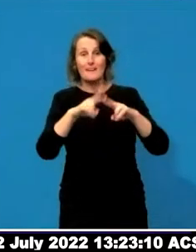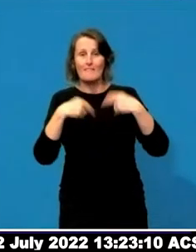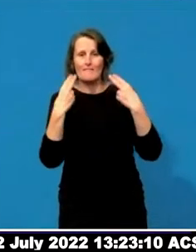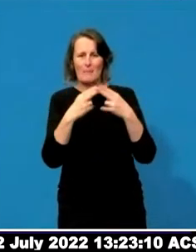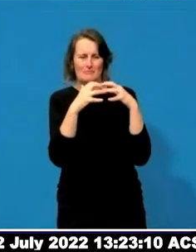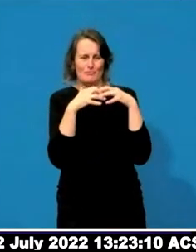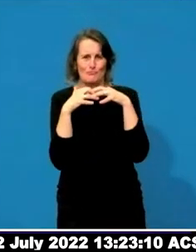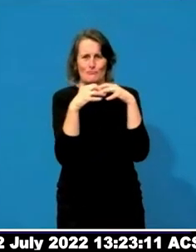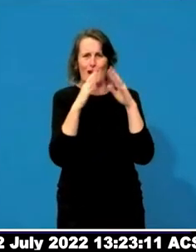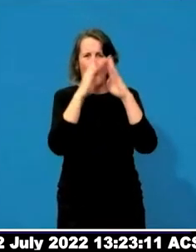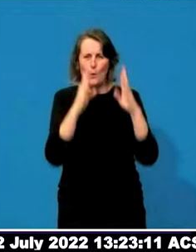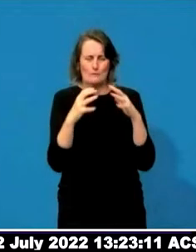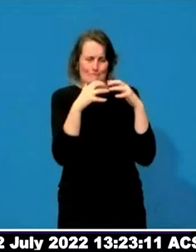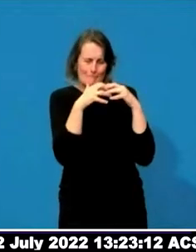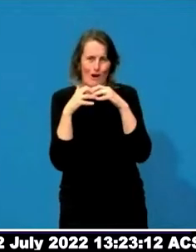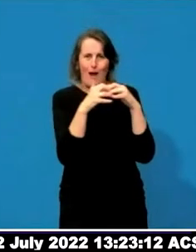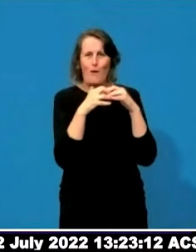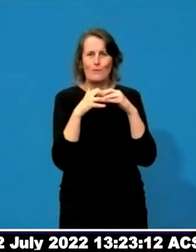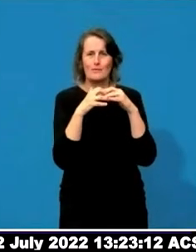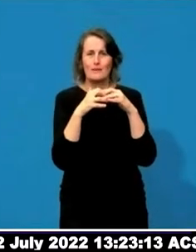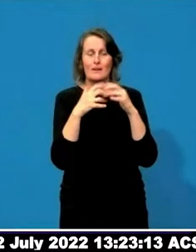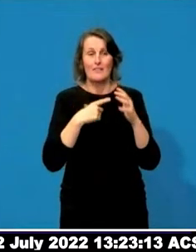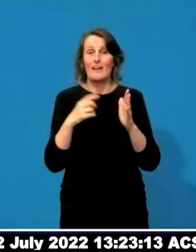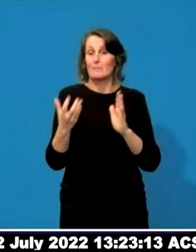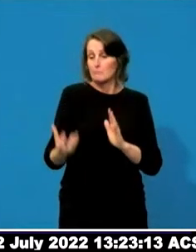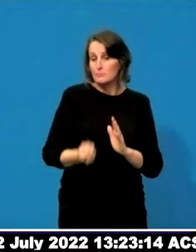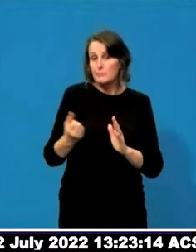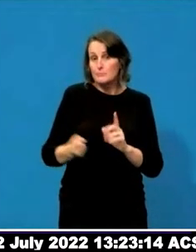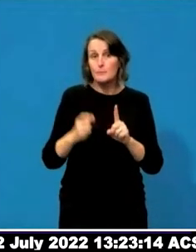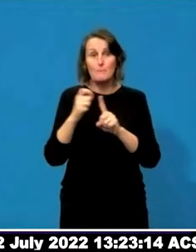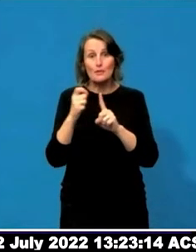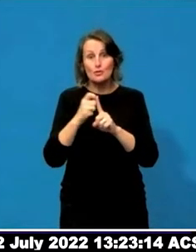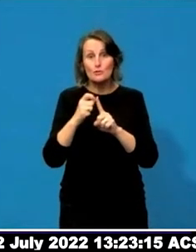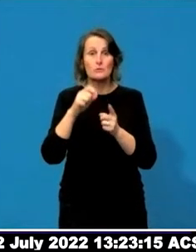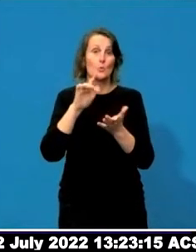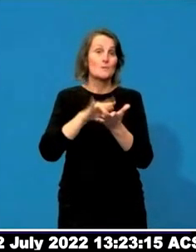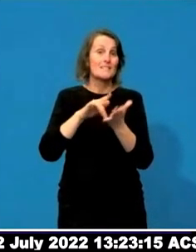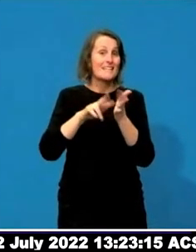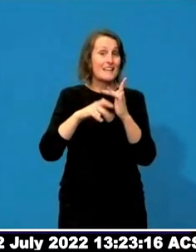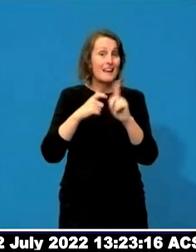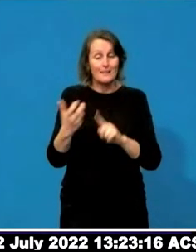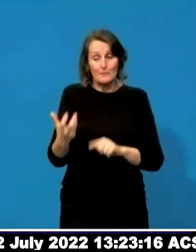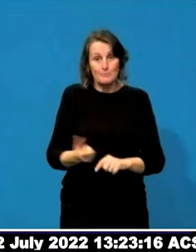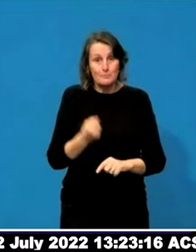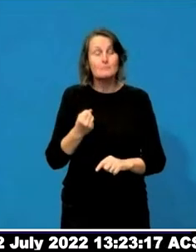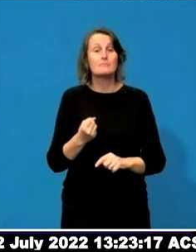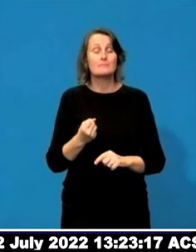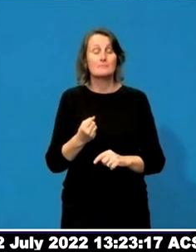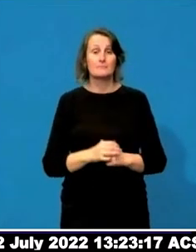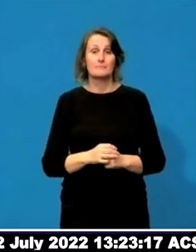they are relying on Centrelink benefits and pensions for their income, and, yeah,